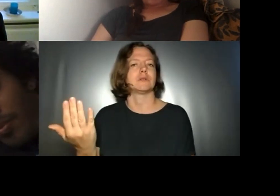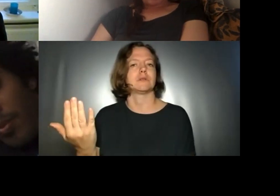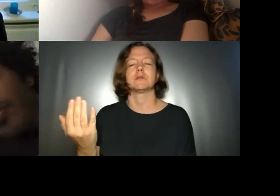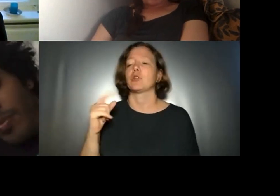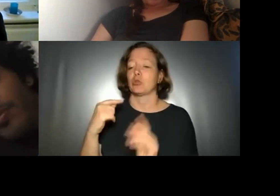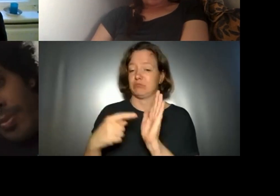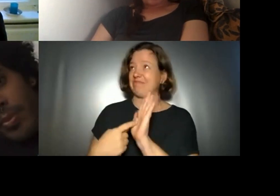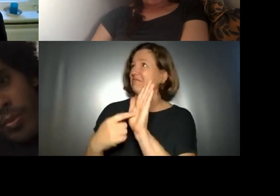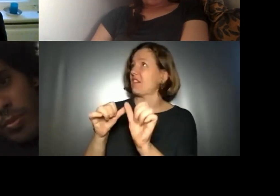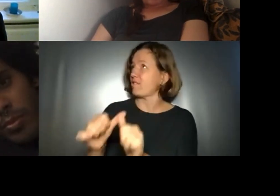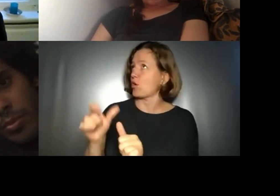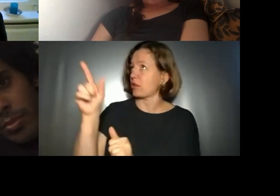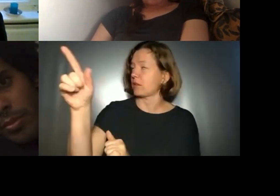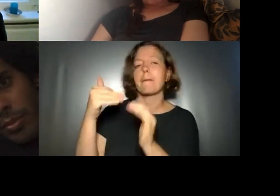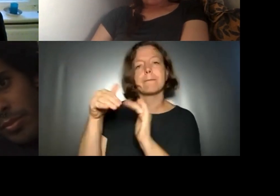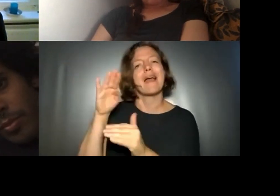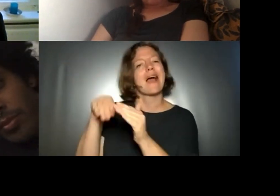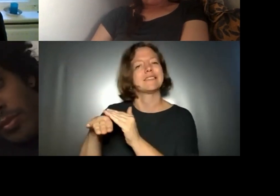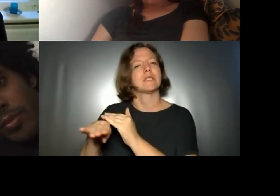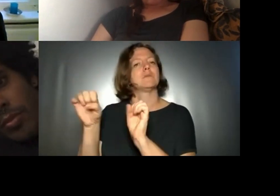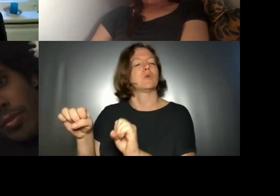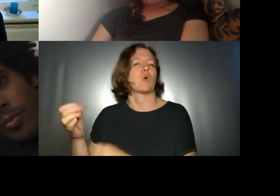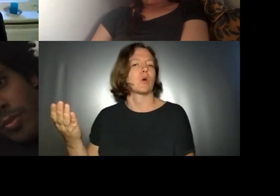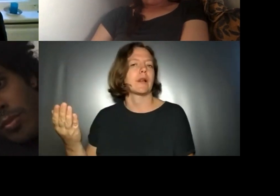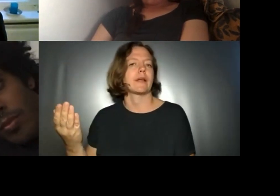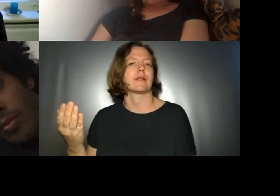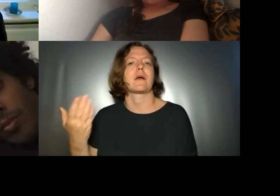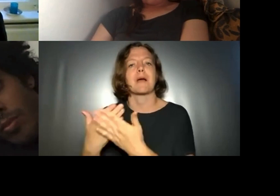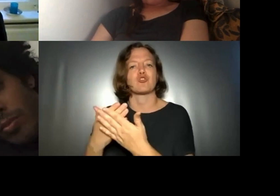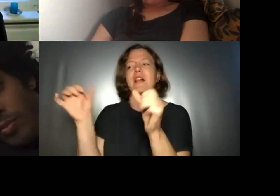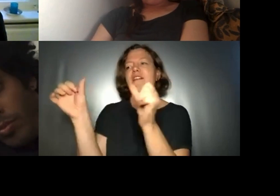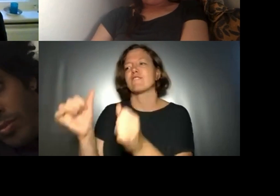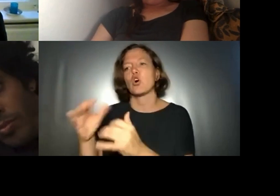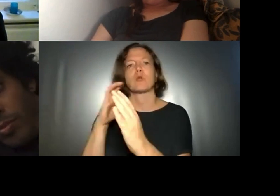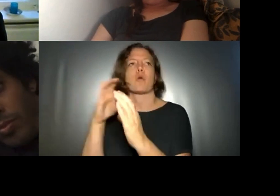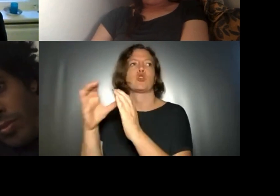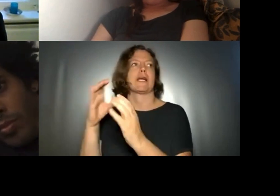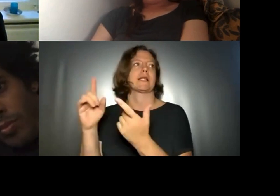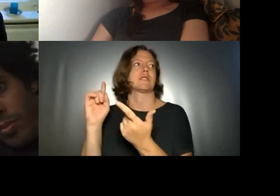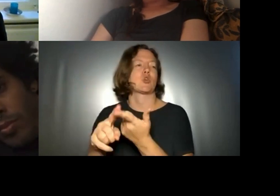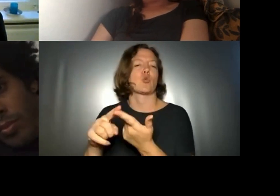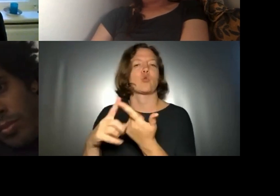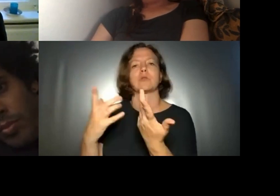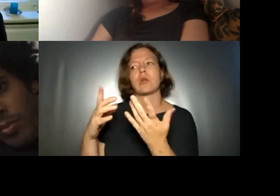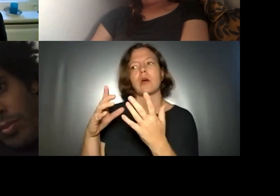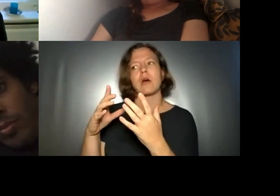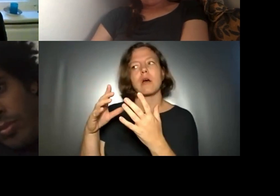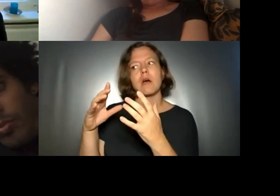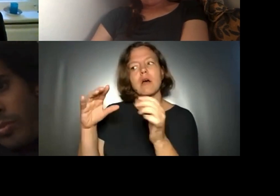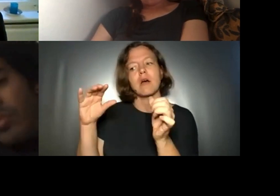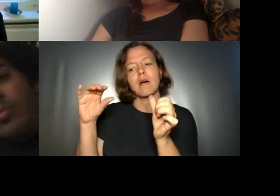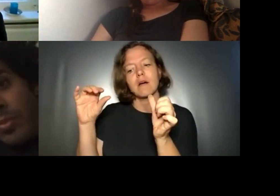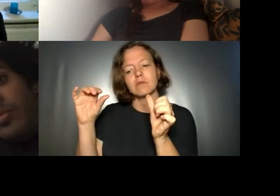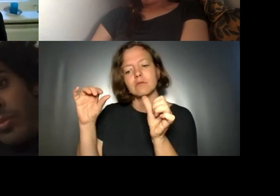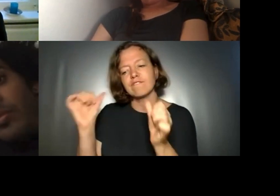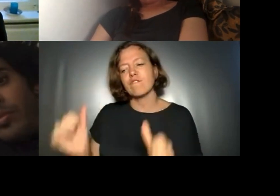to the way we communicate, to the way also our project is framed.